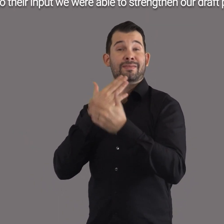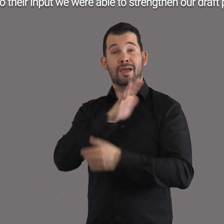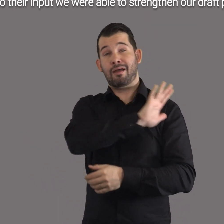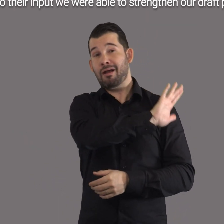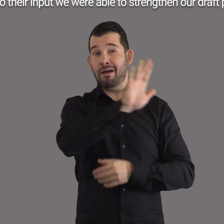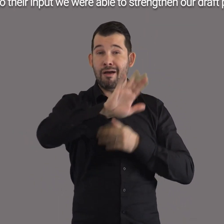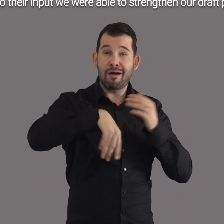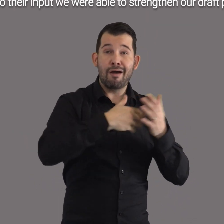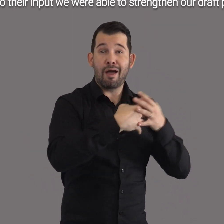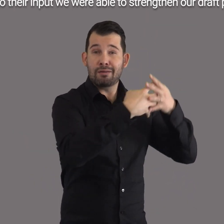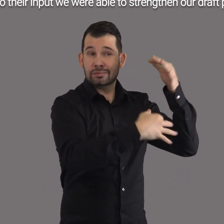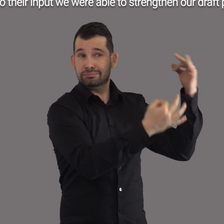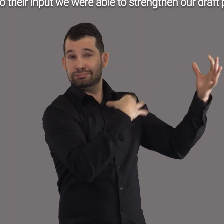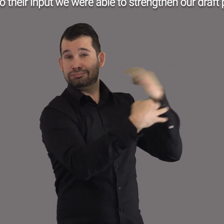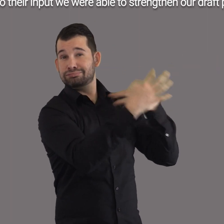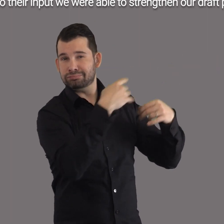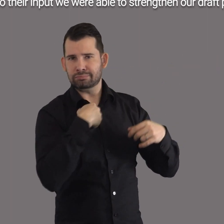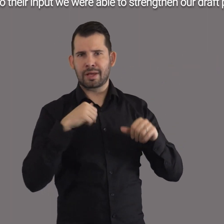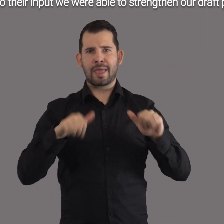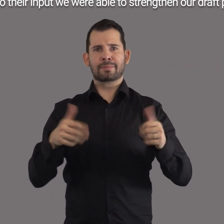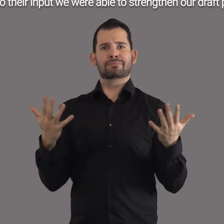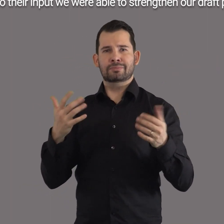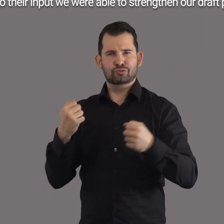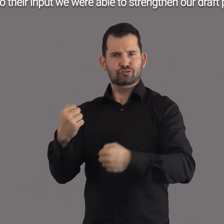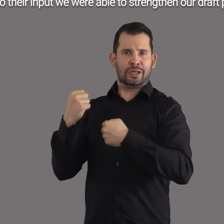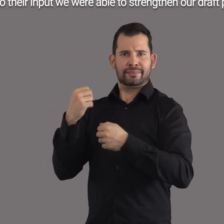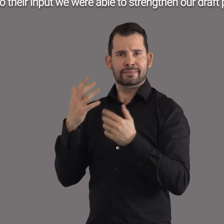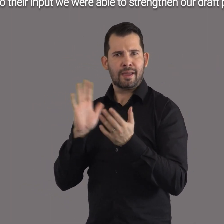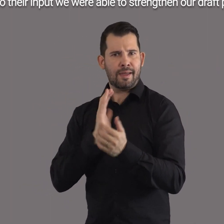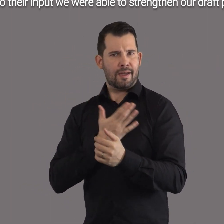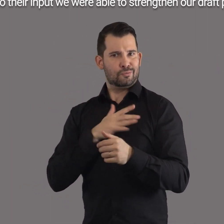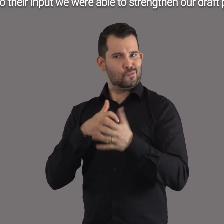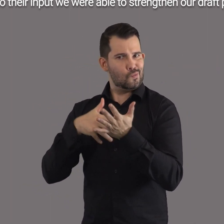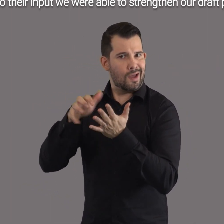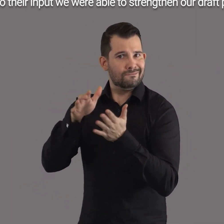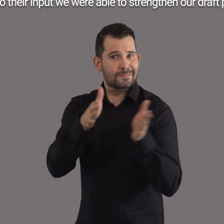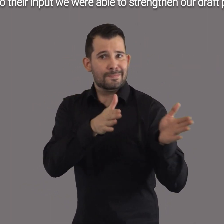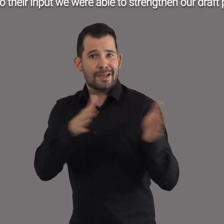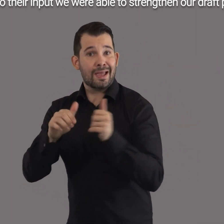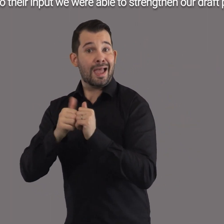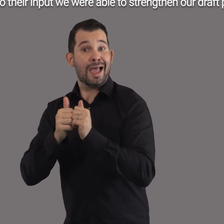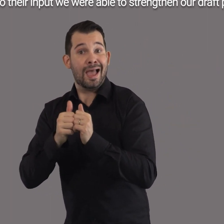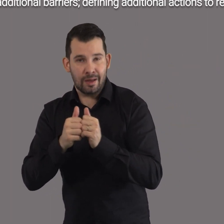Thanks to their input we were able to strengthen our draft plan by: